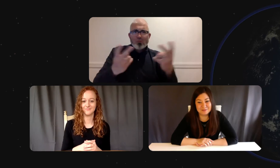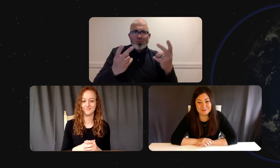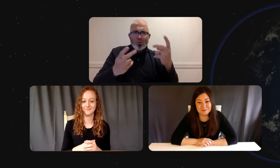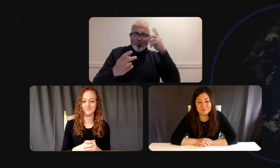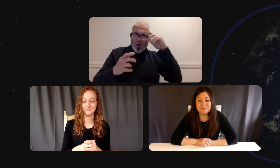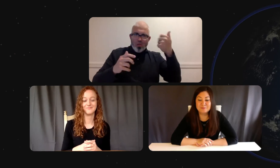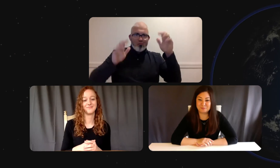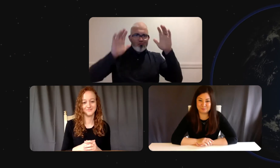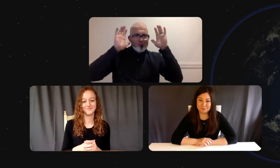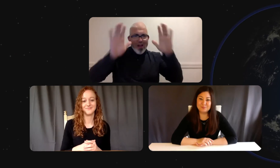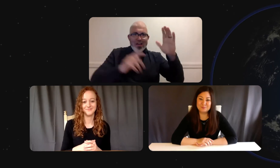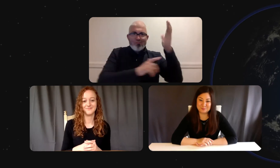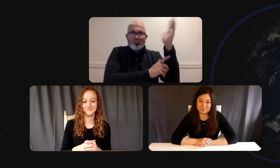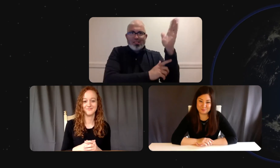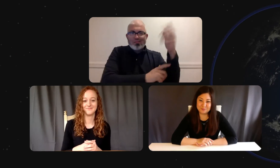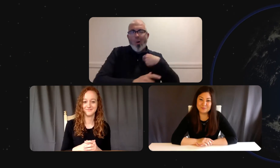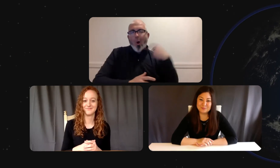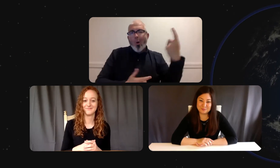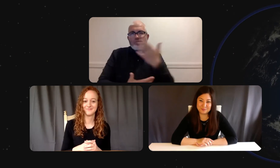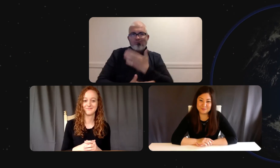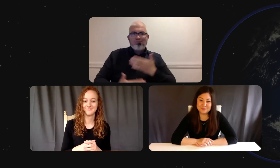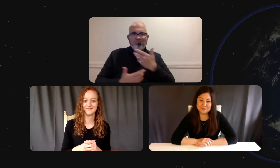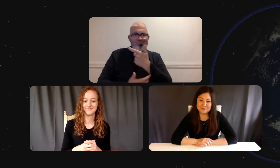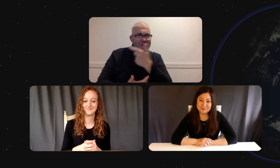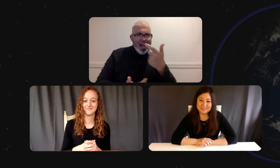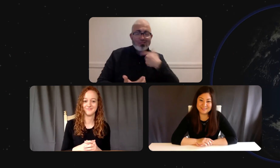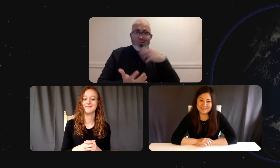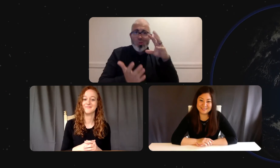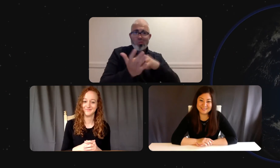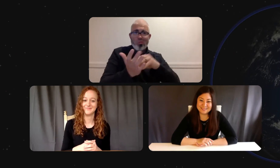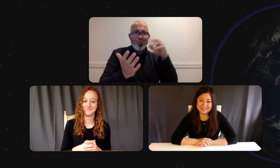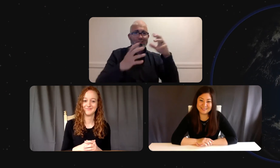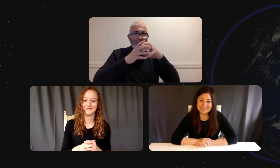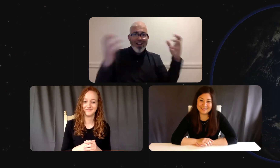Thank you both for your presentation.